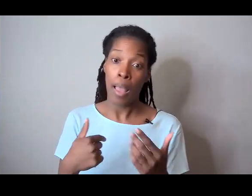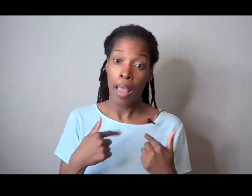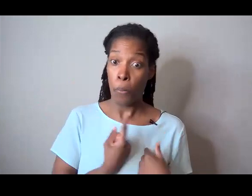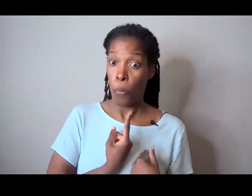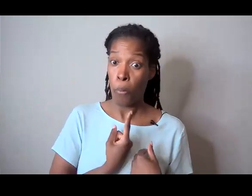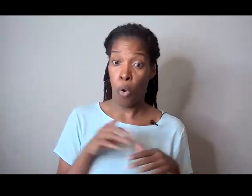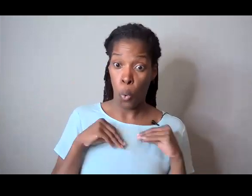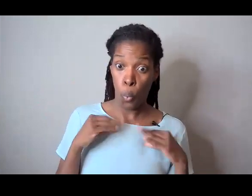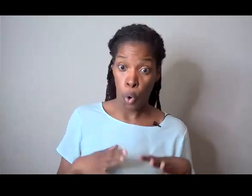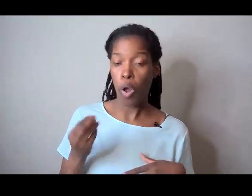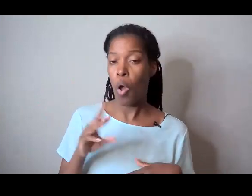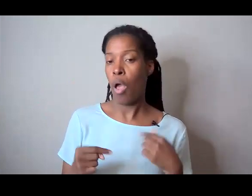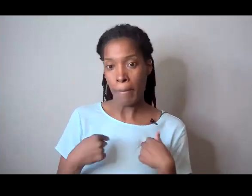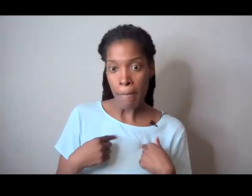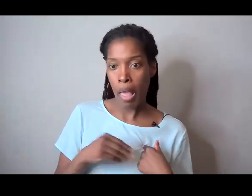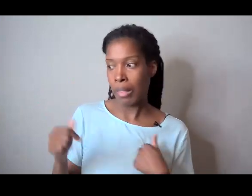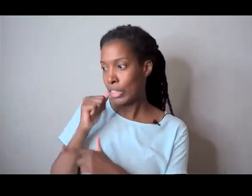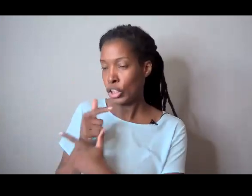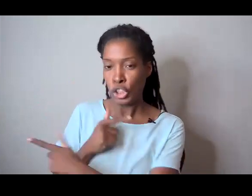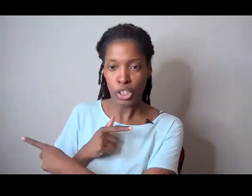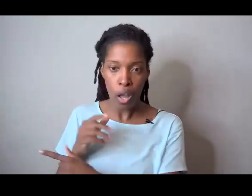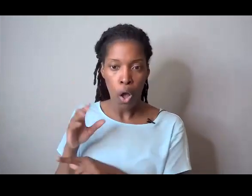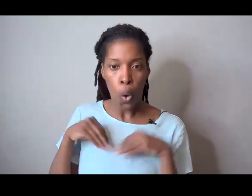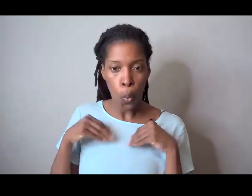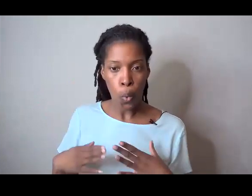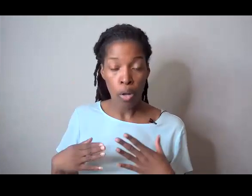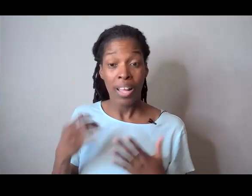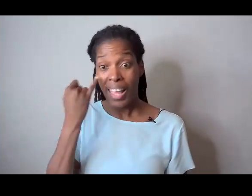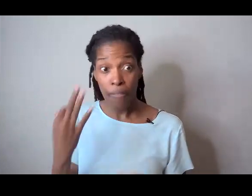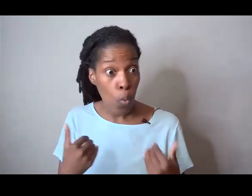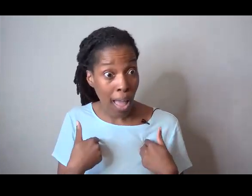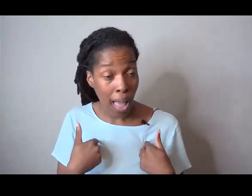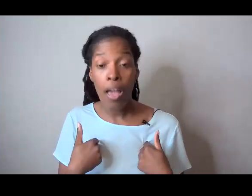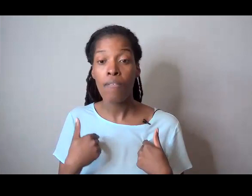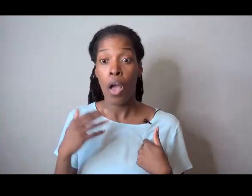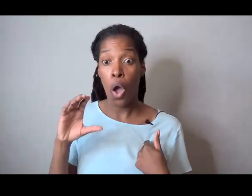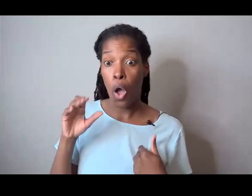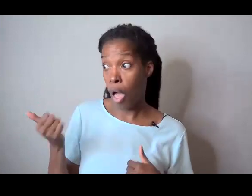In particular, it's helpful to share if you have co-owners how you're splitting the profits of the business.